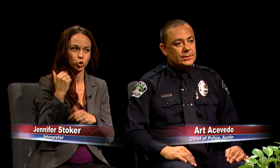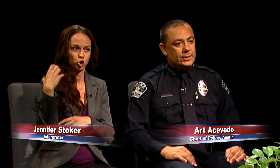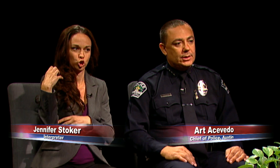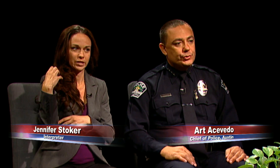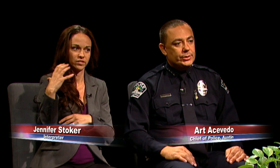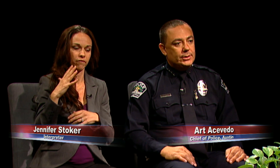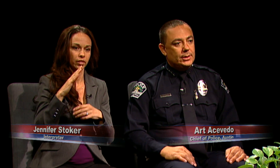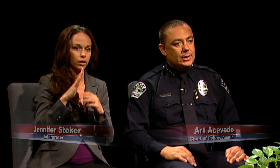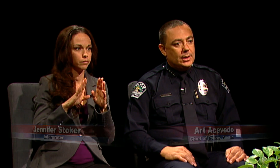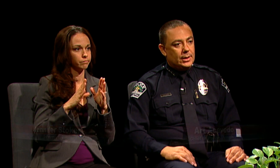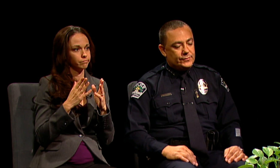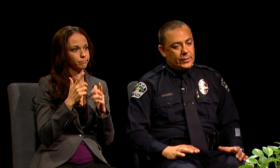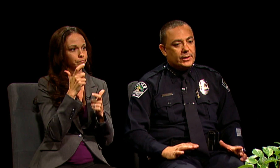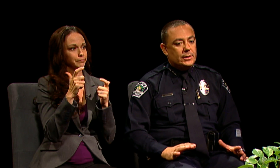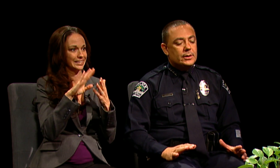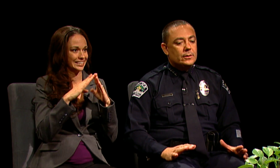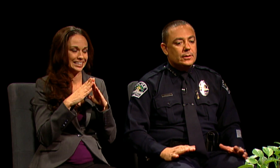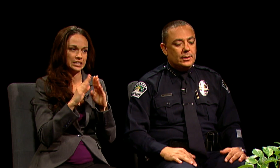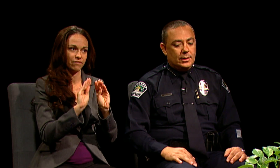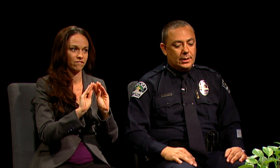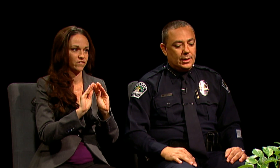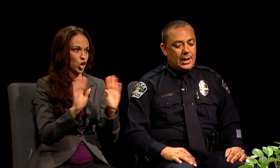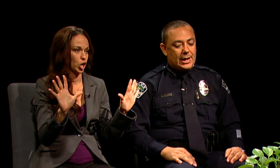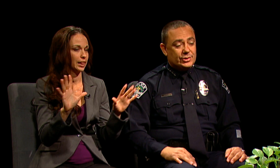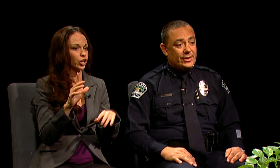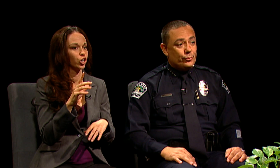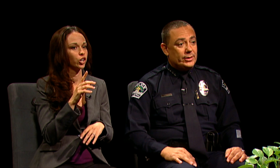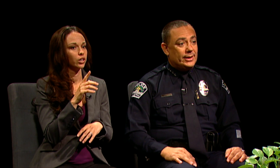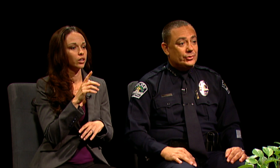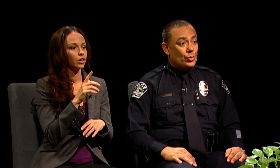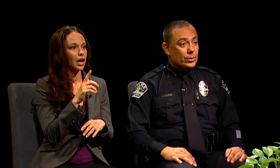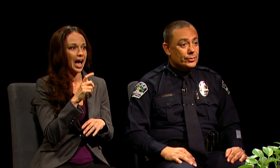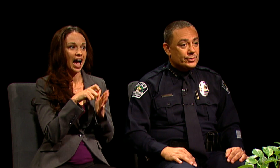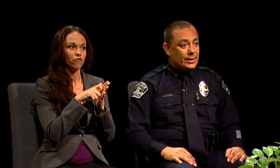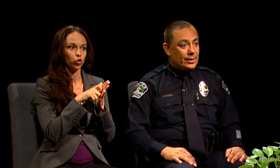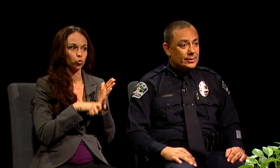IN THE COUNTRY IS VERY CLEAR. I ACTUALLY HAVE WRITTEN EDITORIALS ABOUT IT